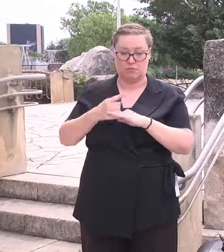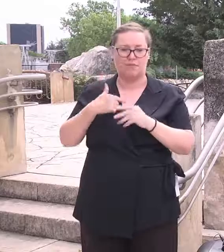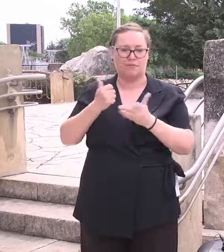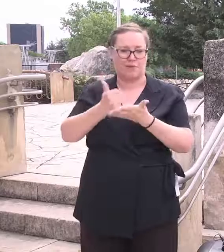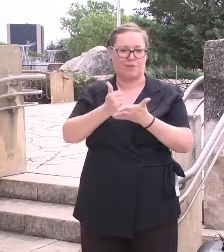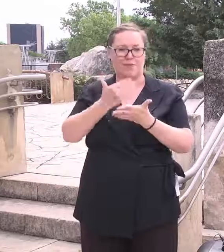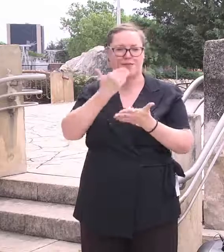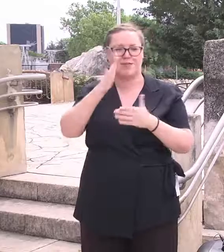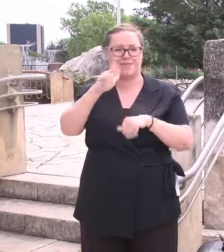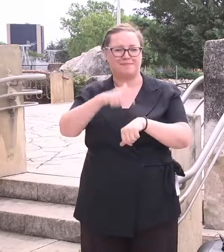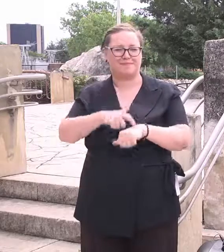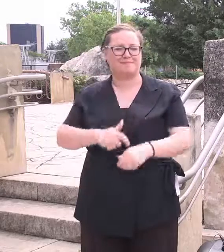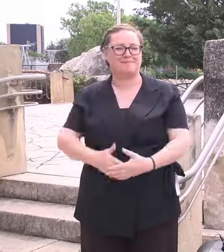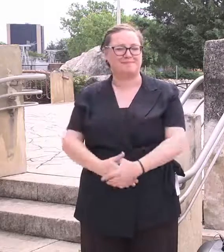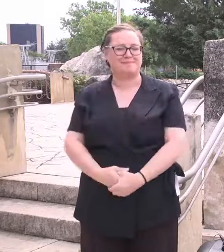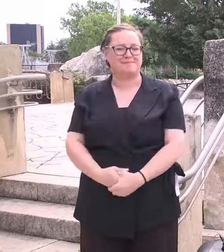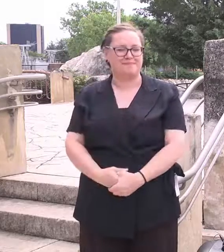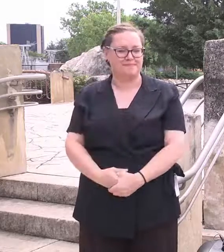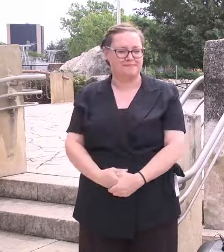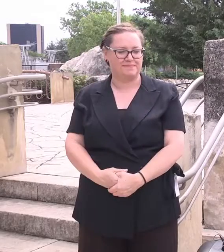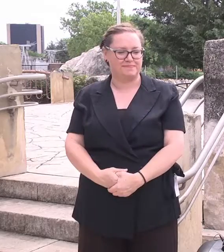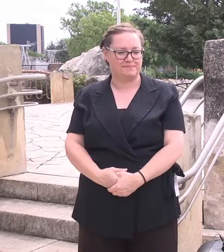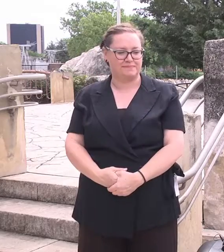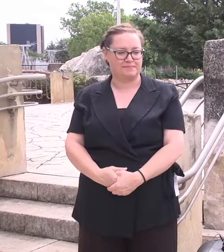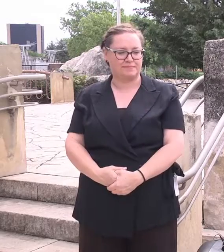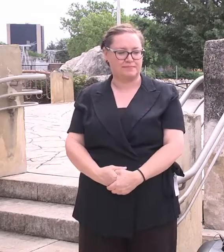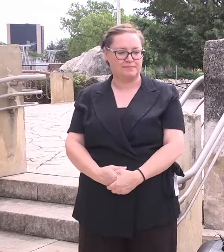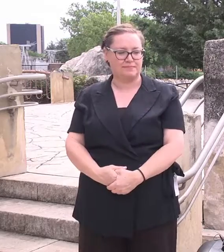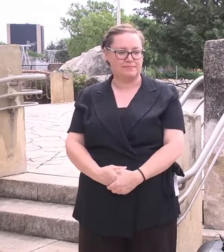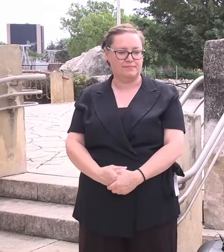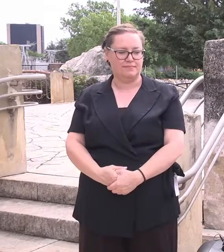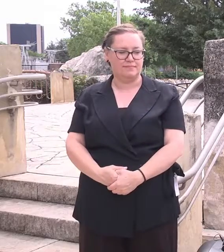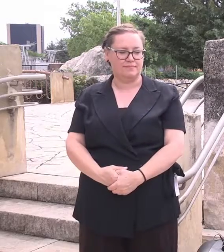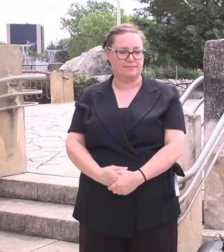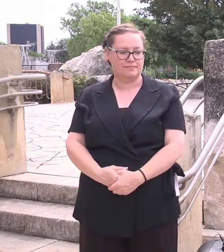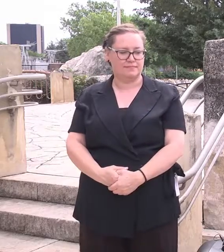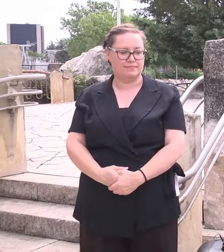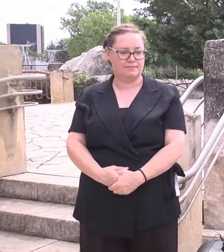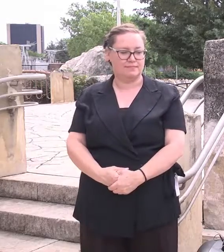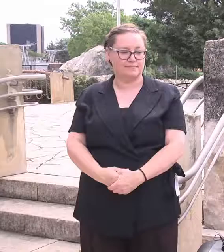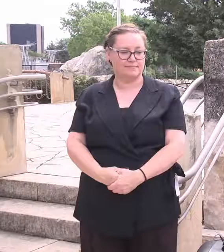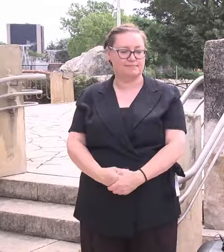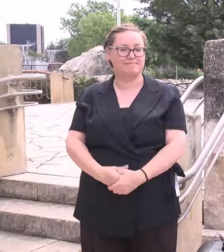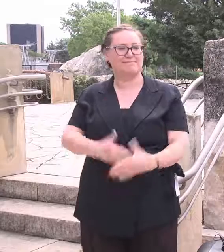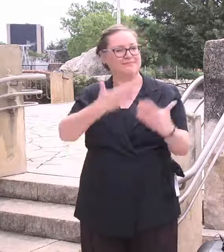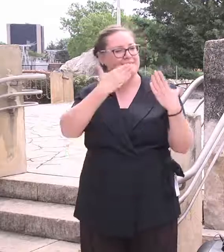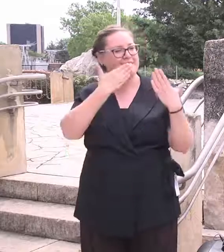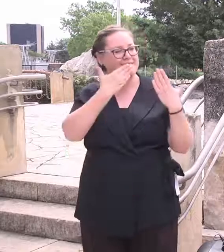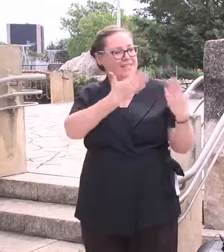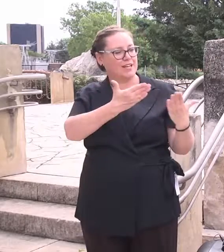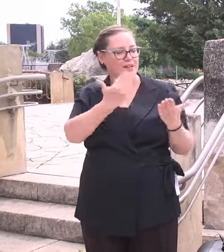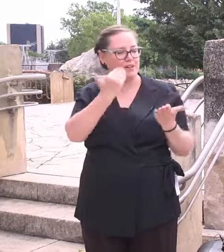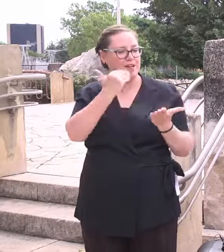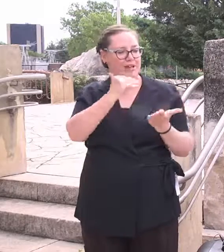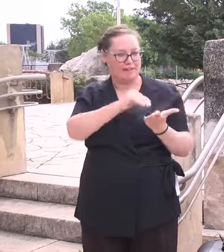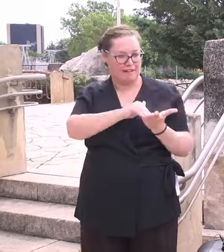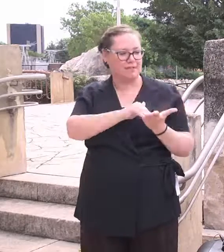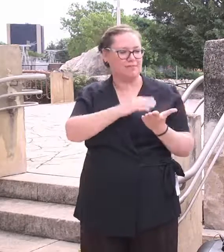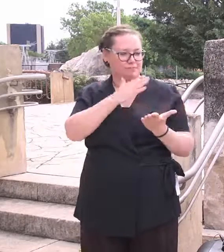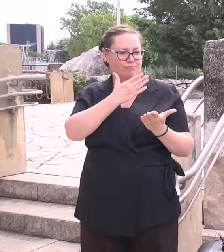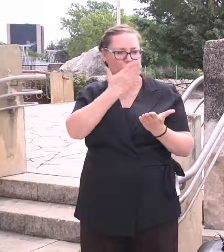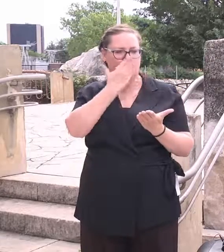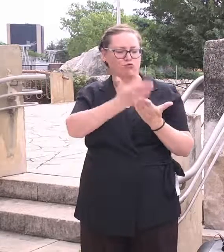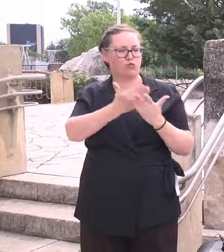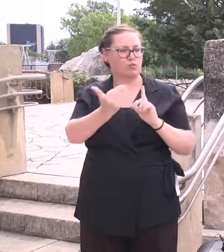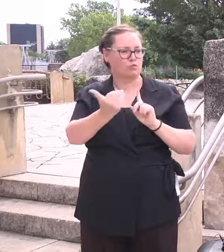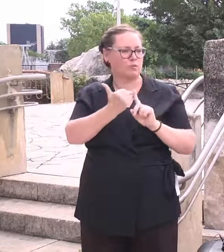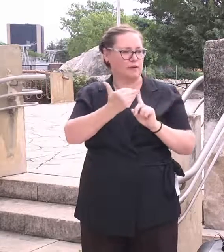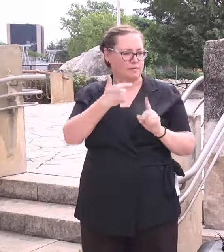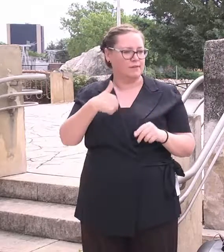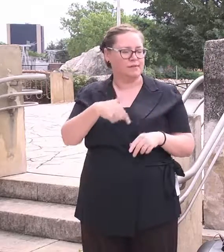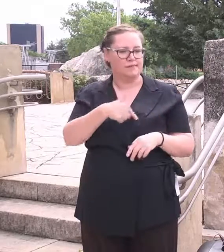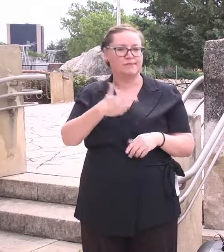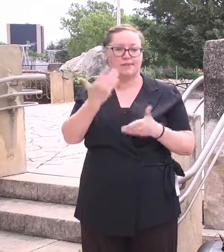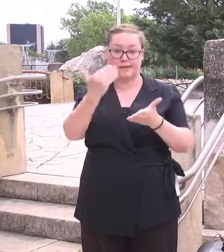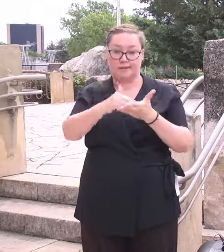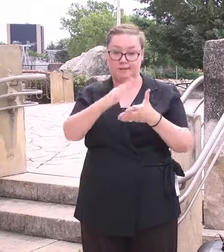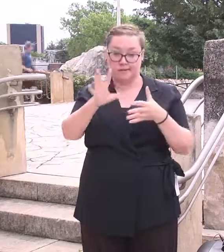time thank you again for that uh reminder and again if you'd like to connect Ascension Via